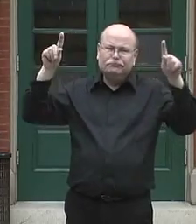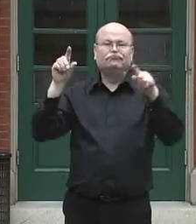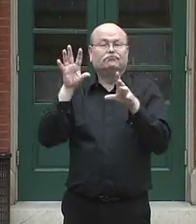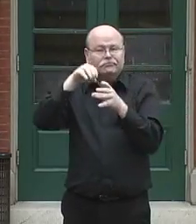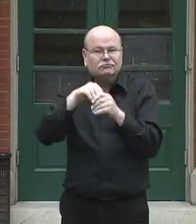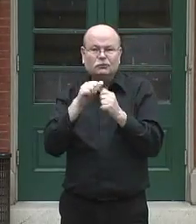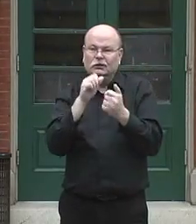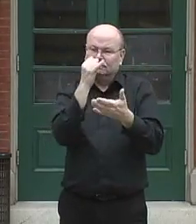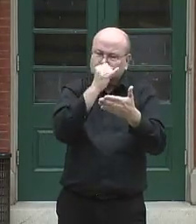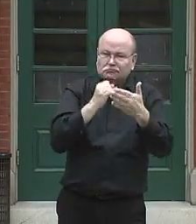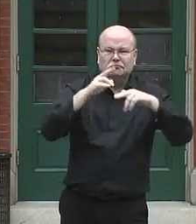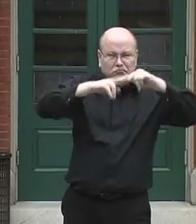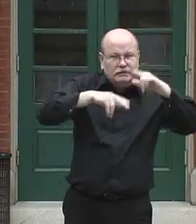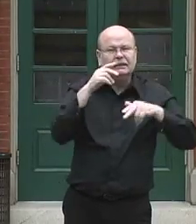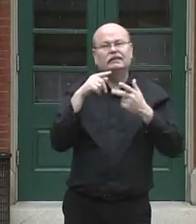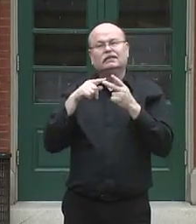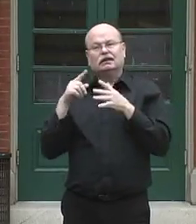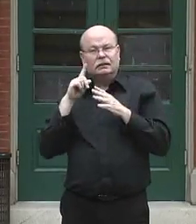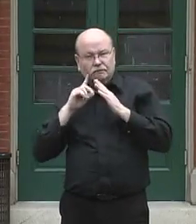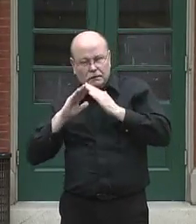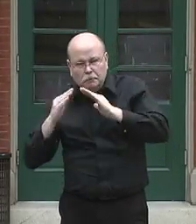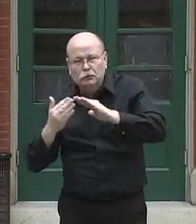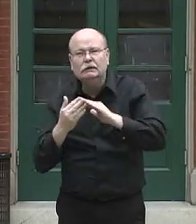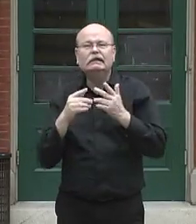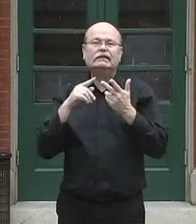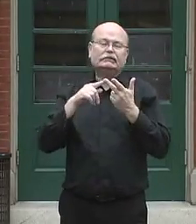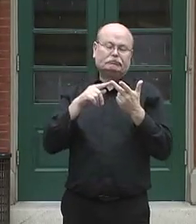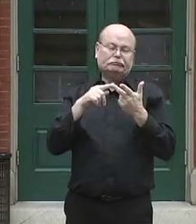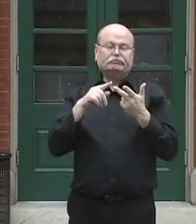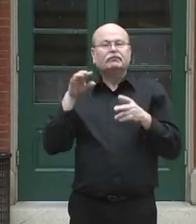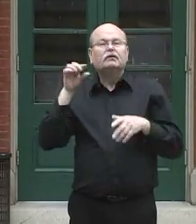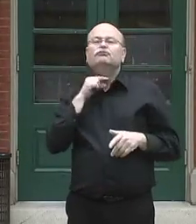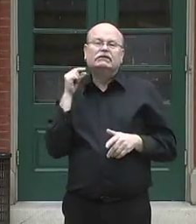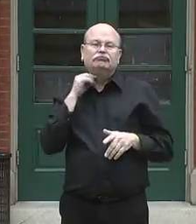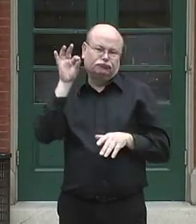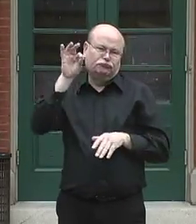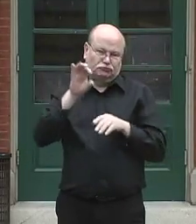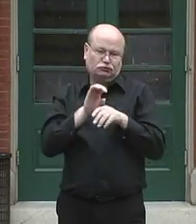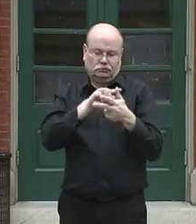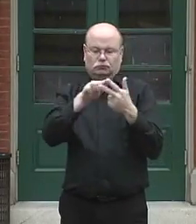and his contributions as an architect, a community leader, and a clergyman.